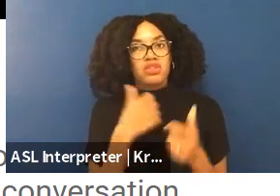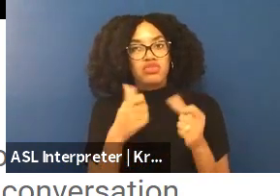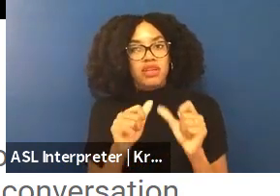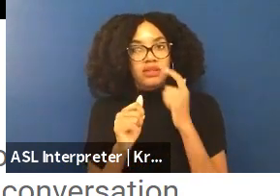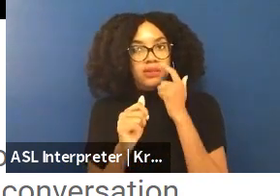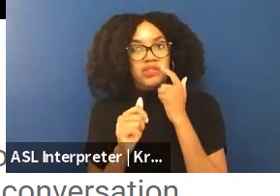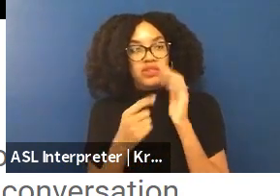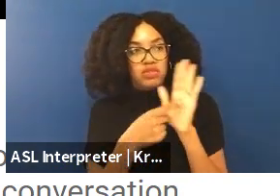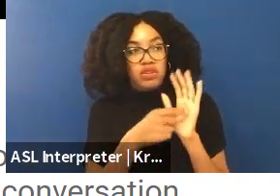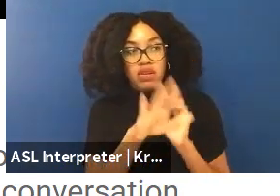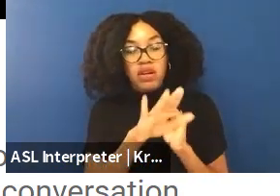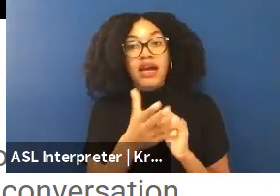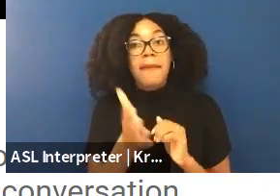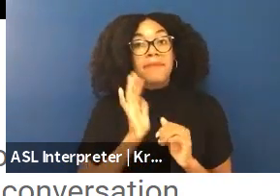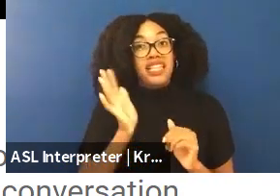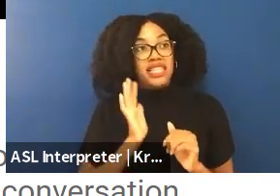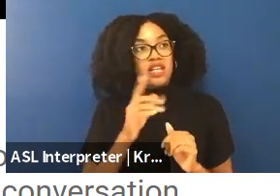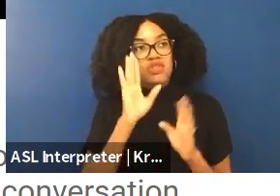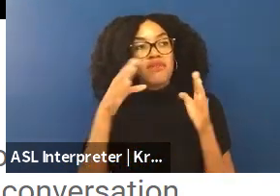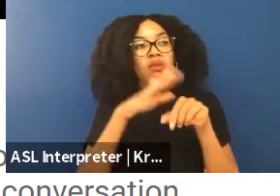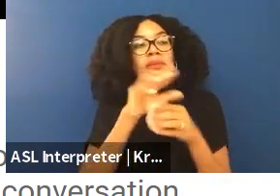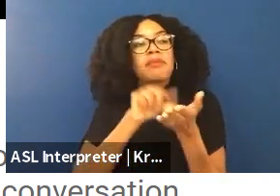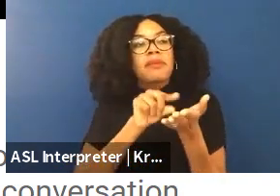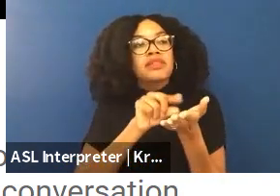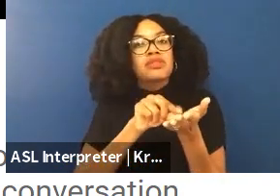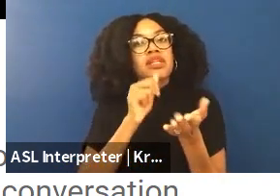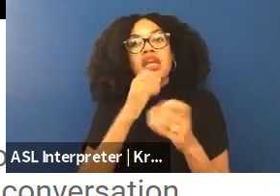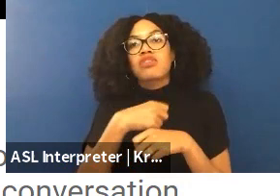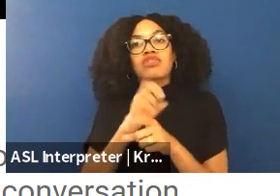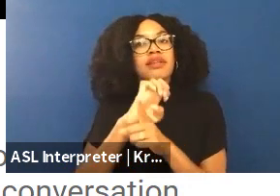We were focused only on publishing; we weren't focused on creating an environment where